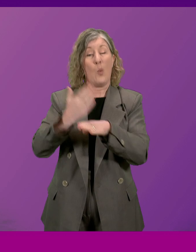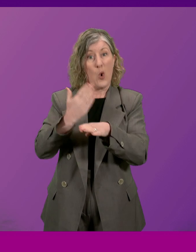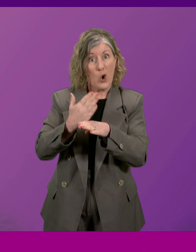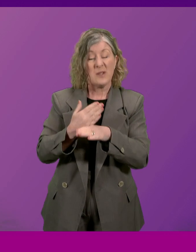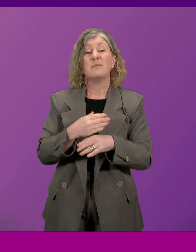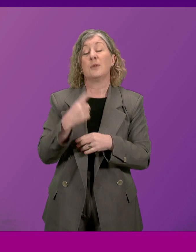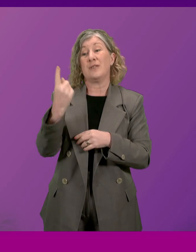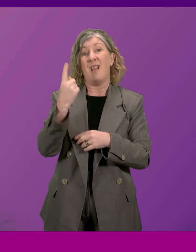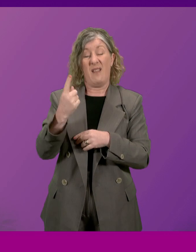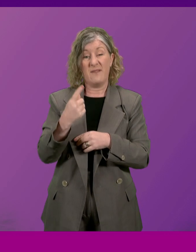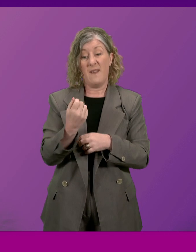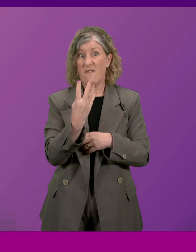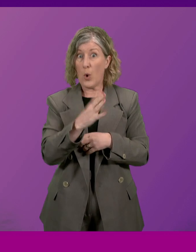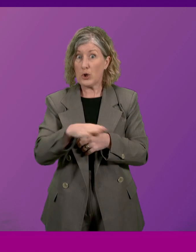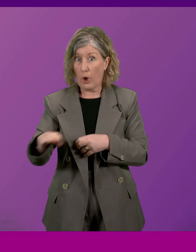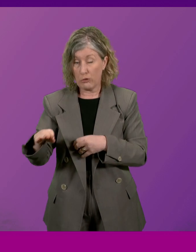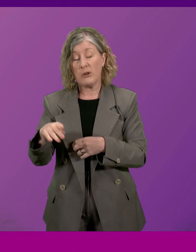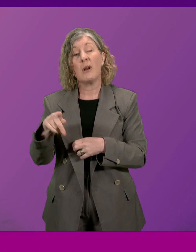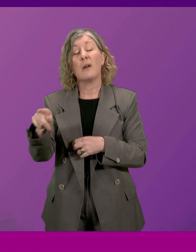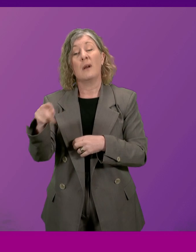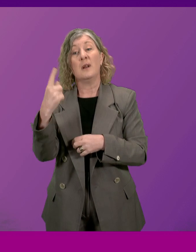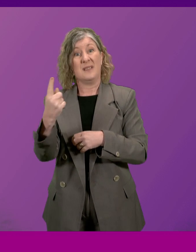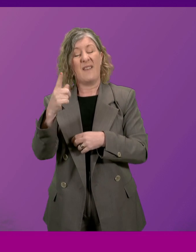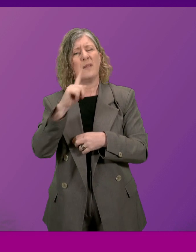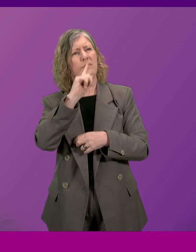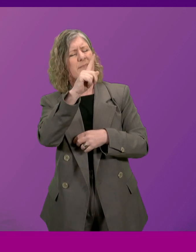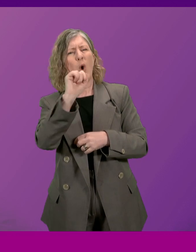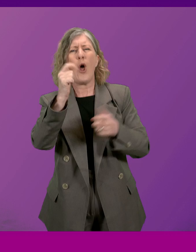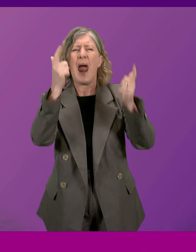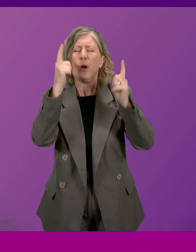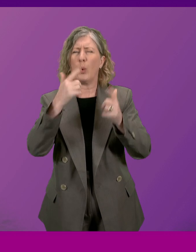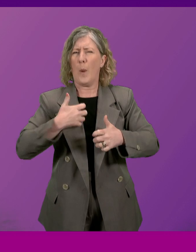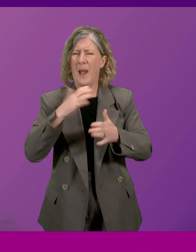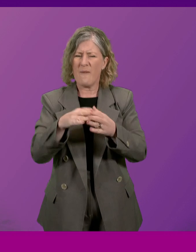evicted after she complained about mould and leaks that were affecting her children’s health. She was